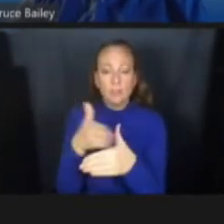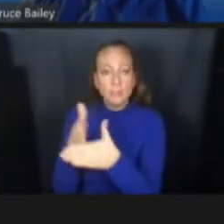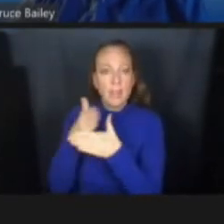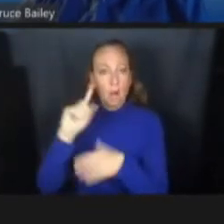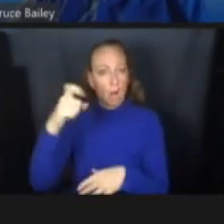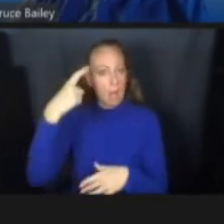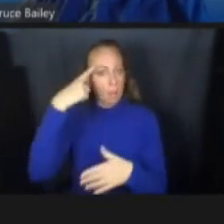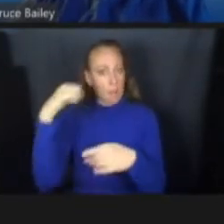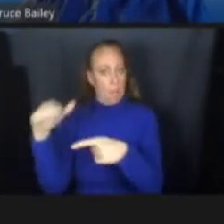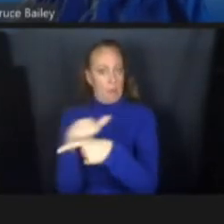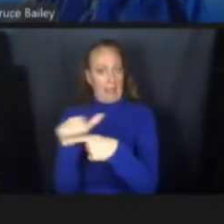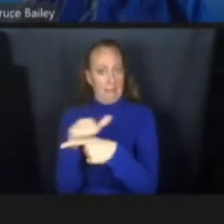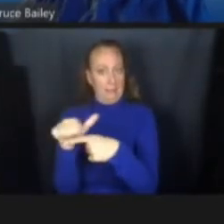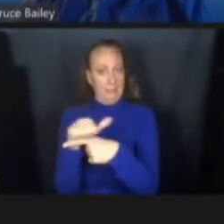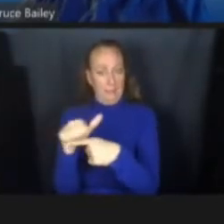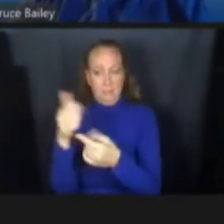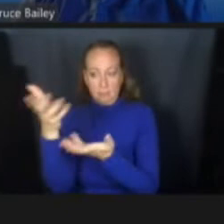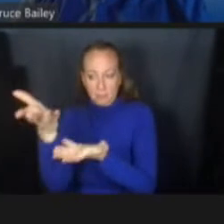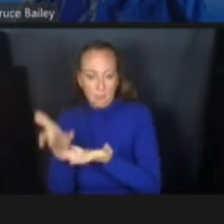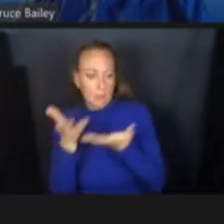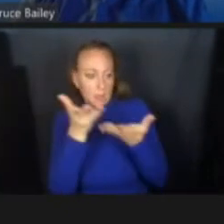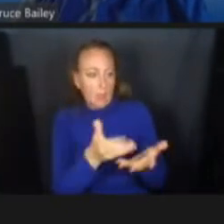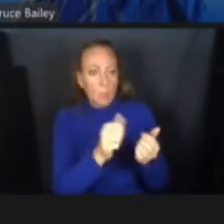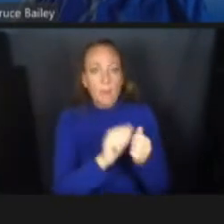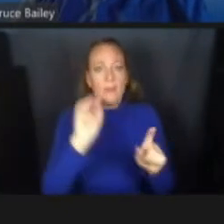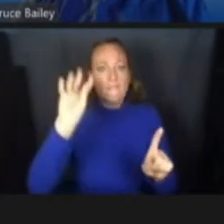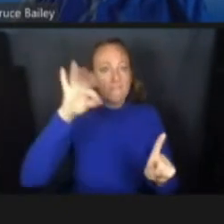with federal government agencies in the United States.